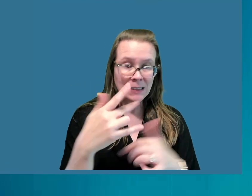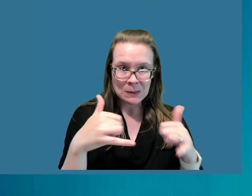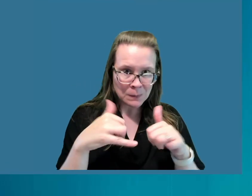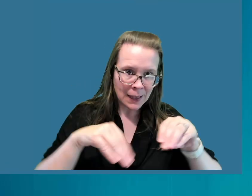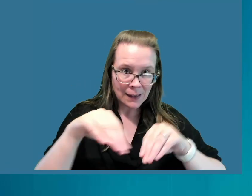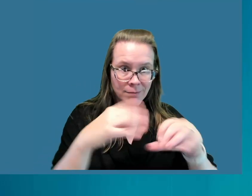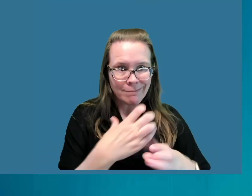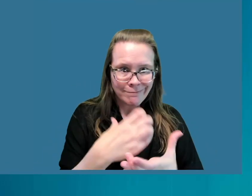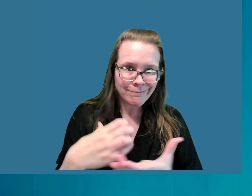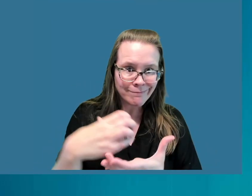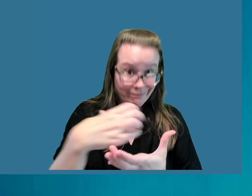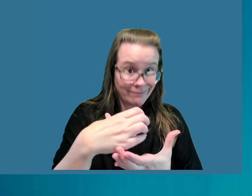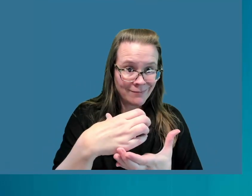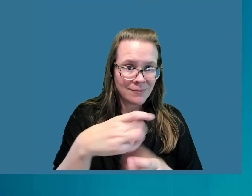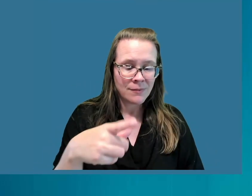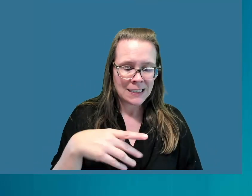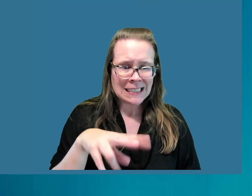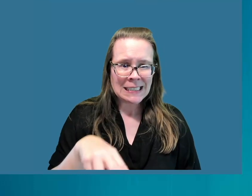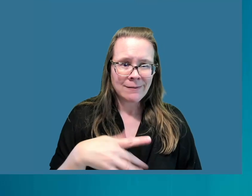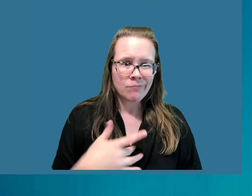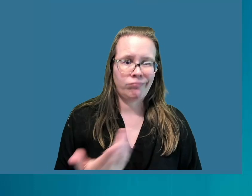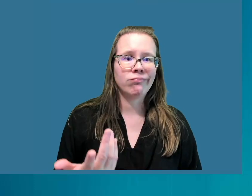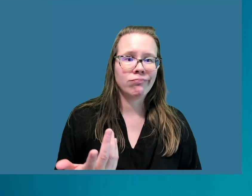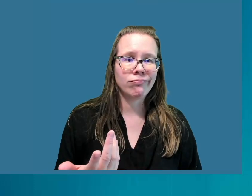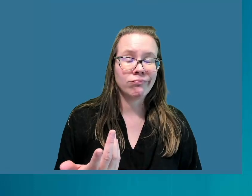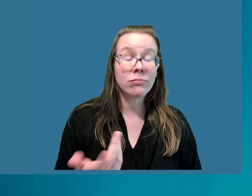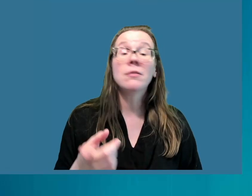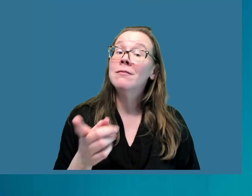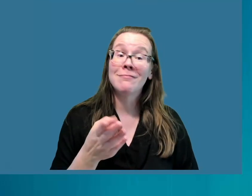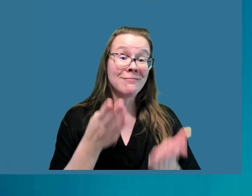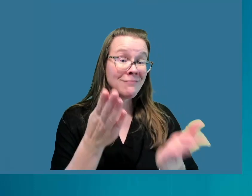um, well use the 15 to 20 second icing to make the base layer of my cookies.